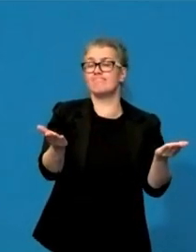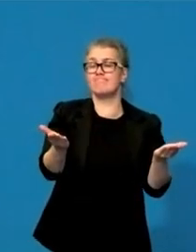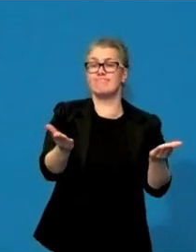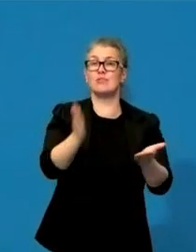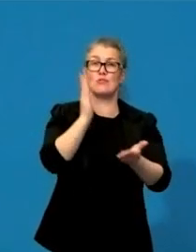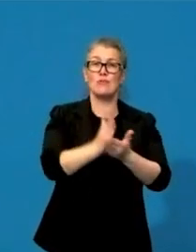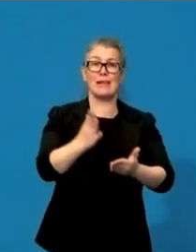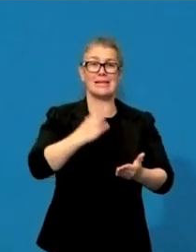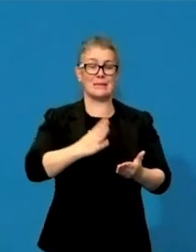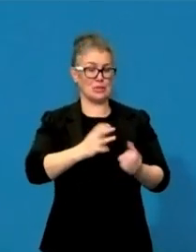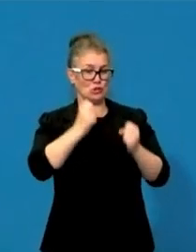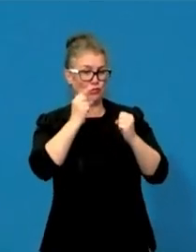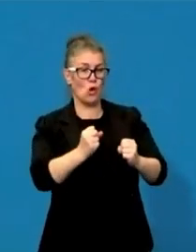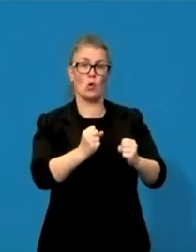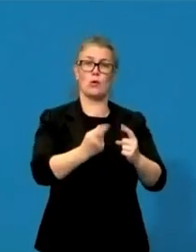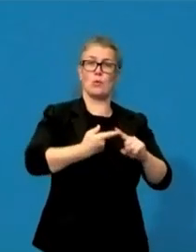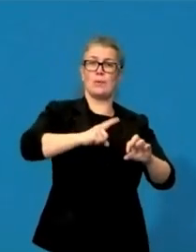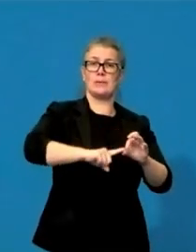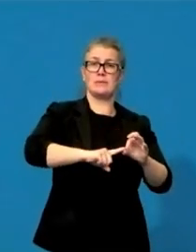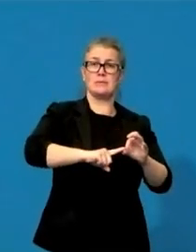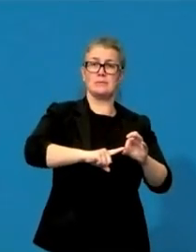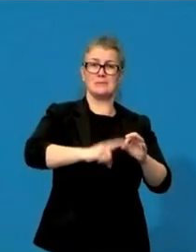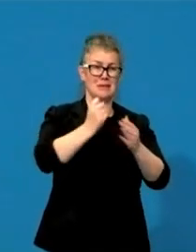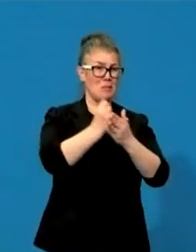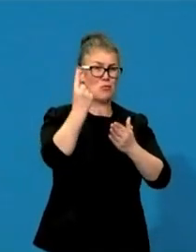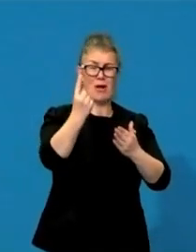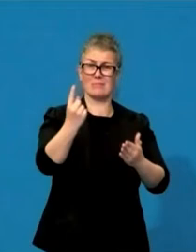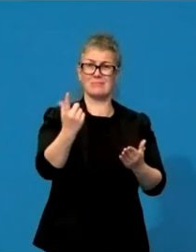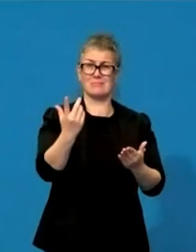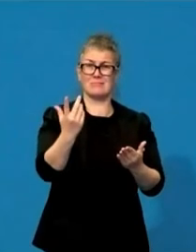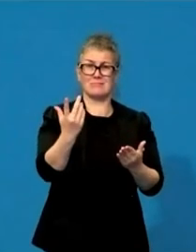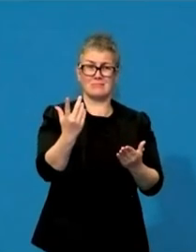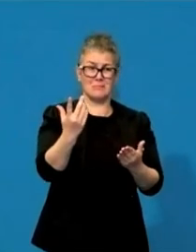So, these are, like, the number one rules working and living in remote areas.